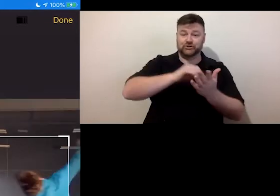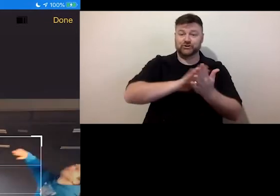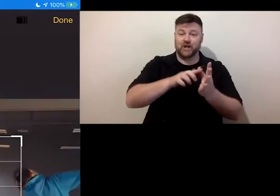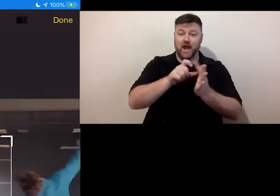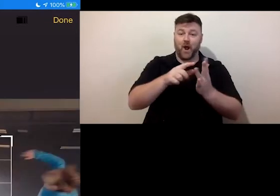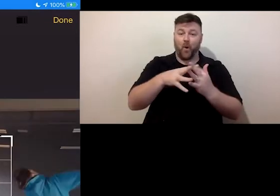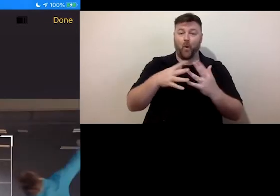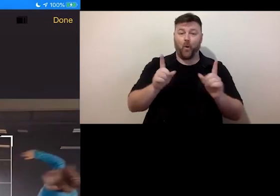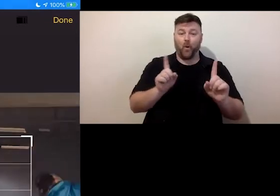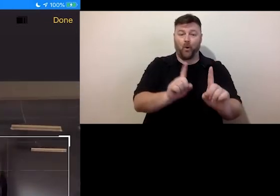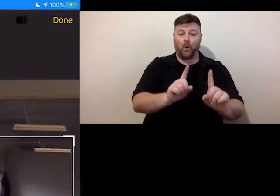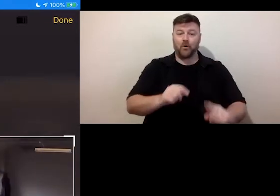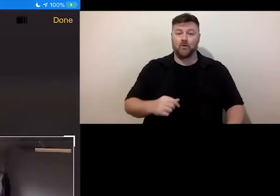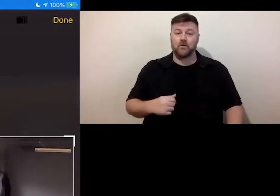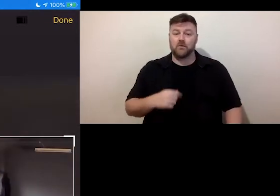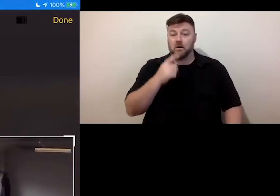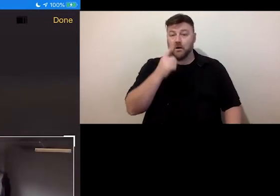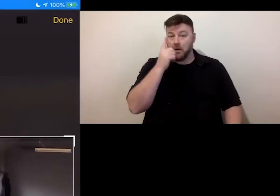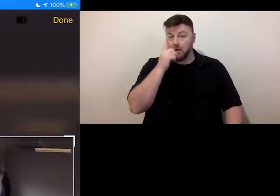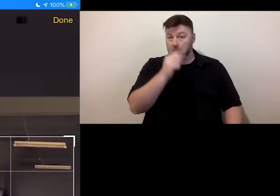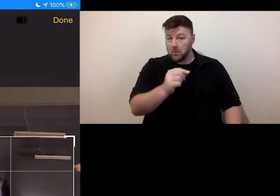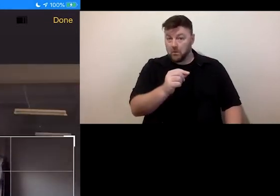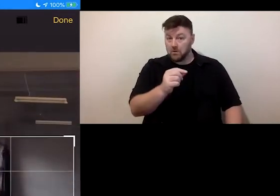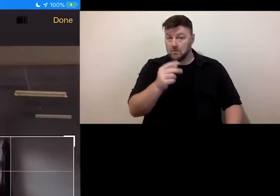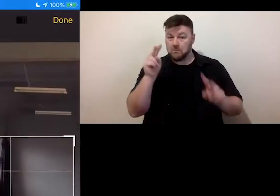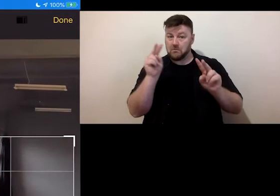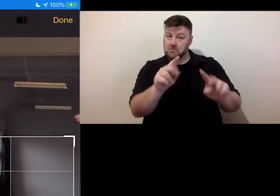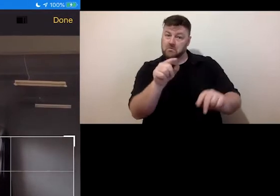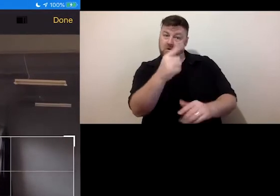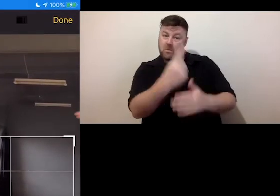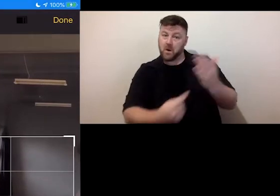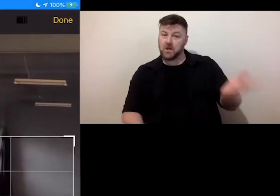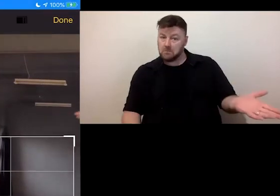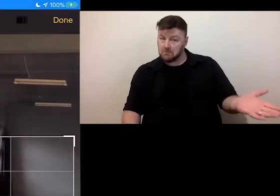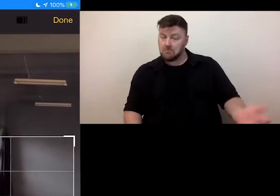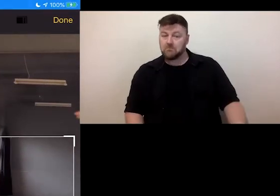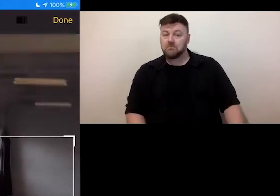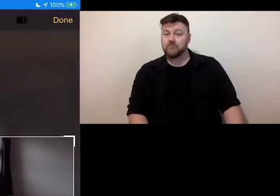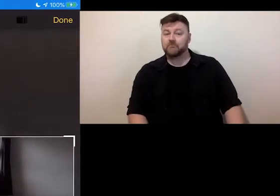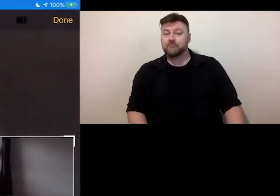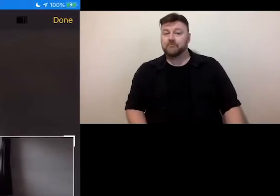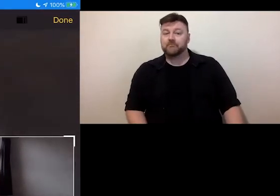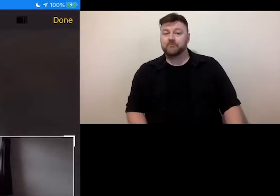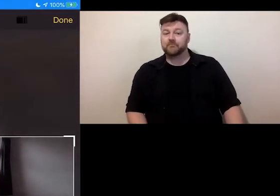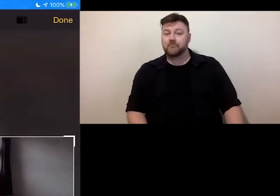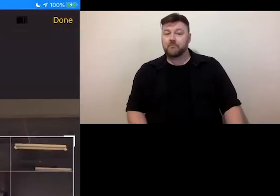Which I could focus on entirely.